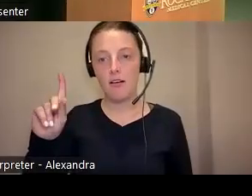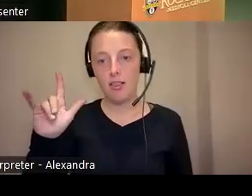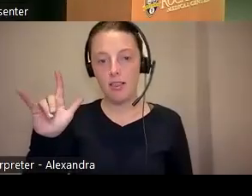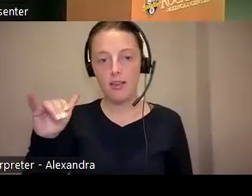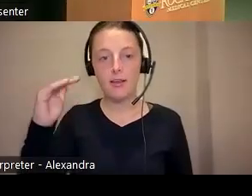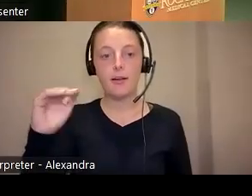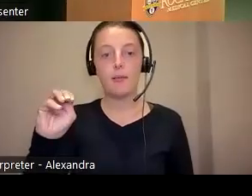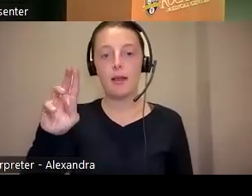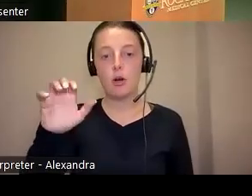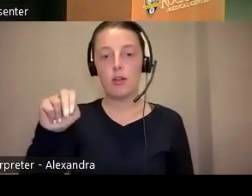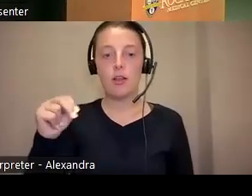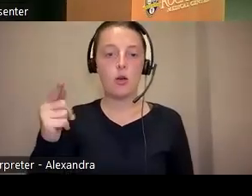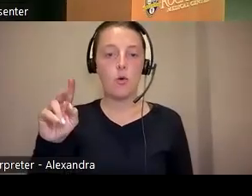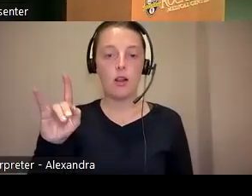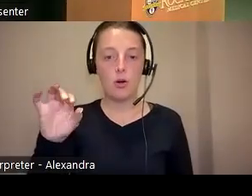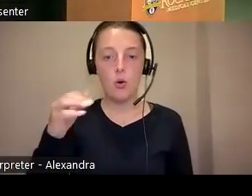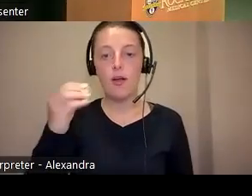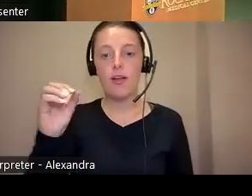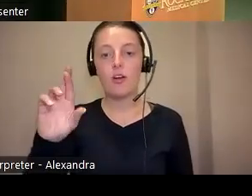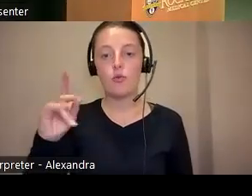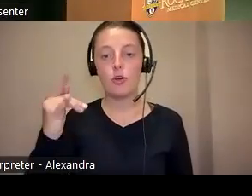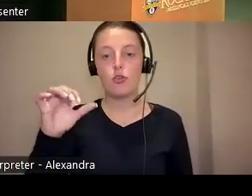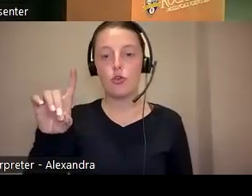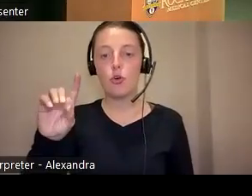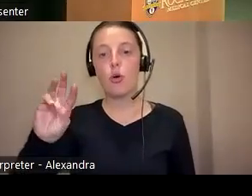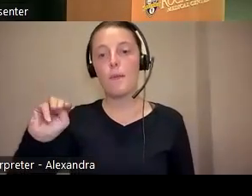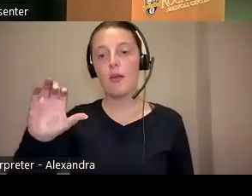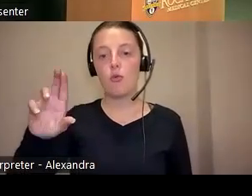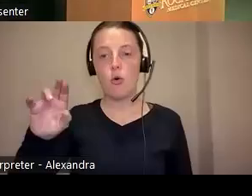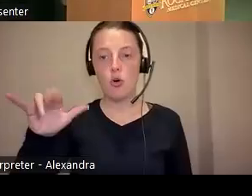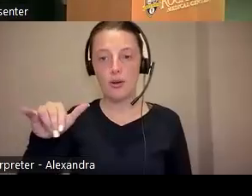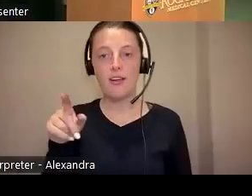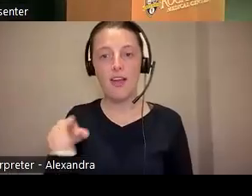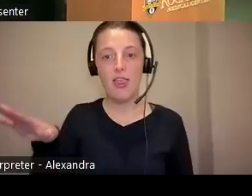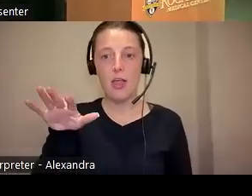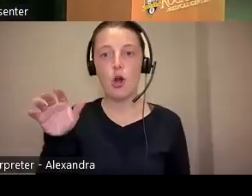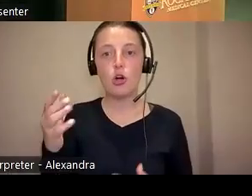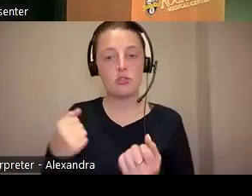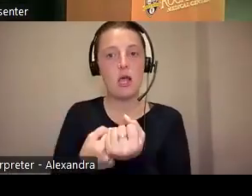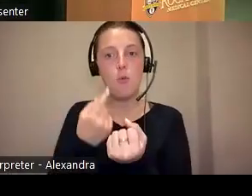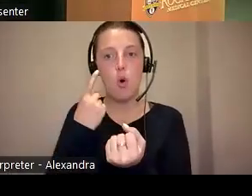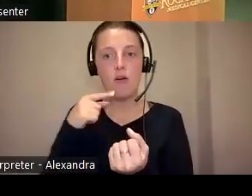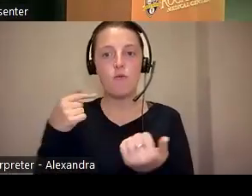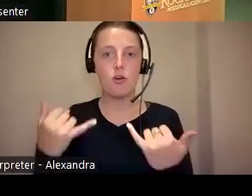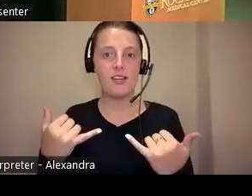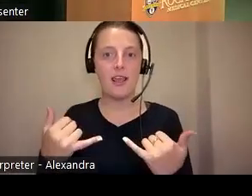uh that led to today's grand rounds. Um a year ago, I'm looking over at George Nazer. was sitting